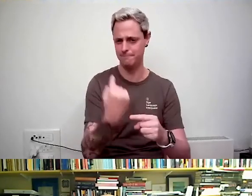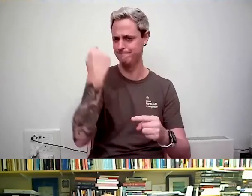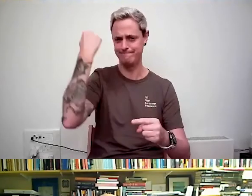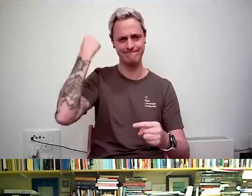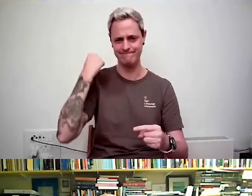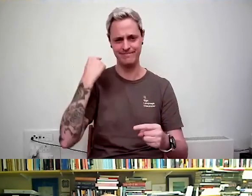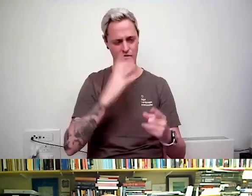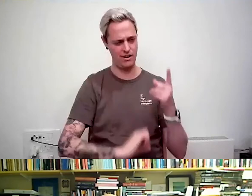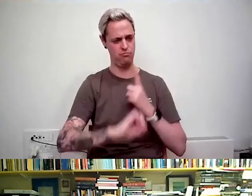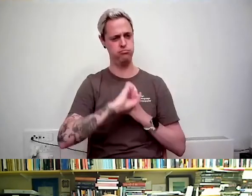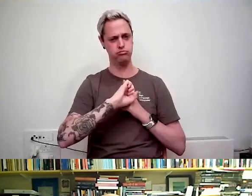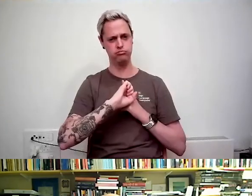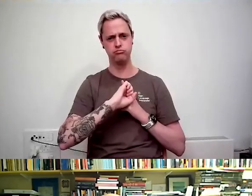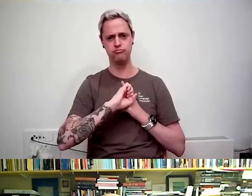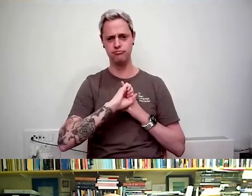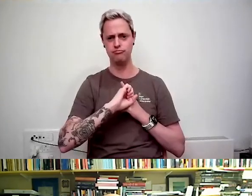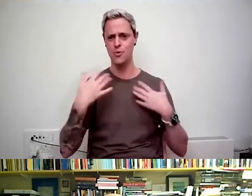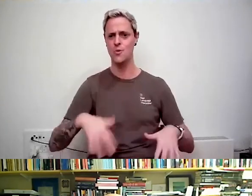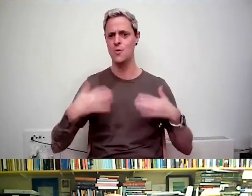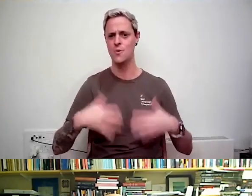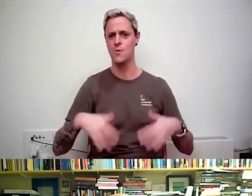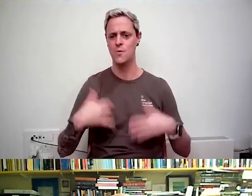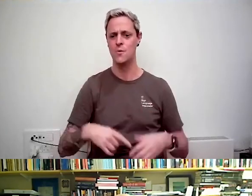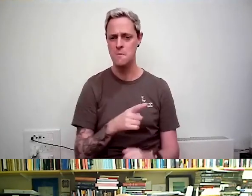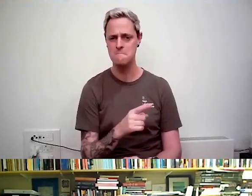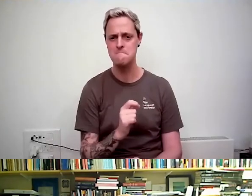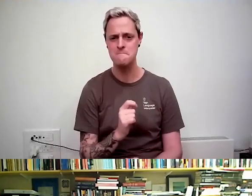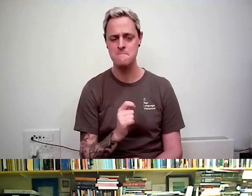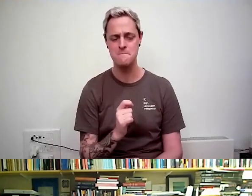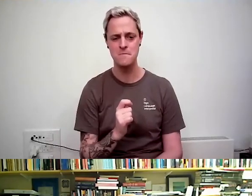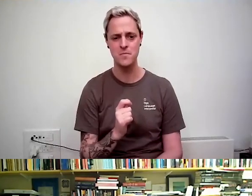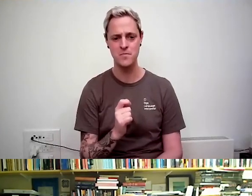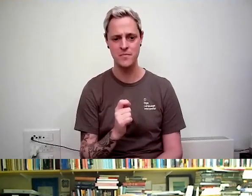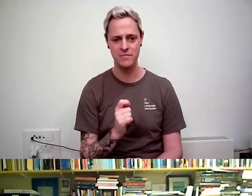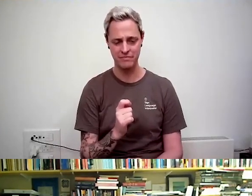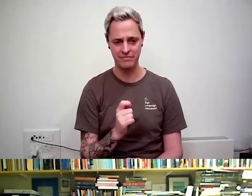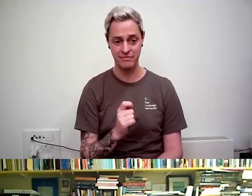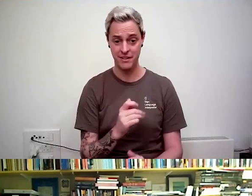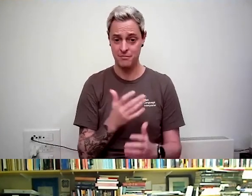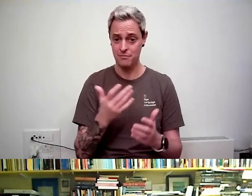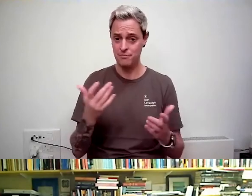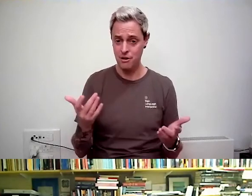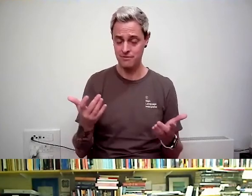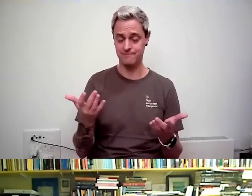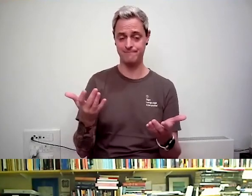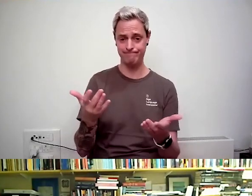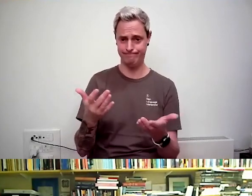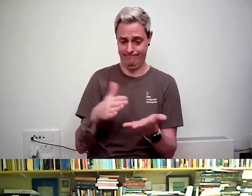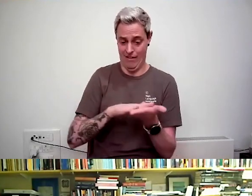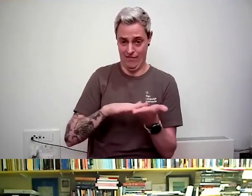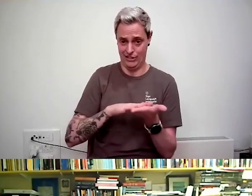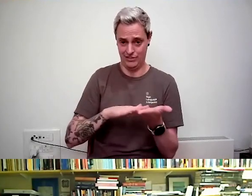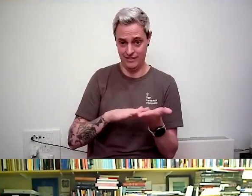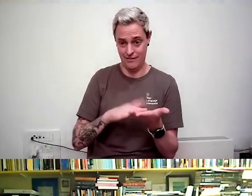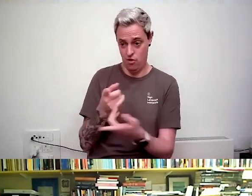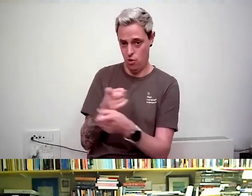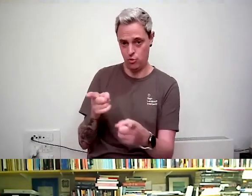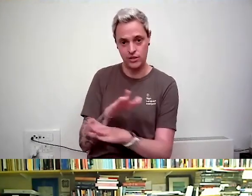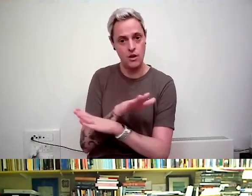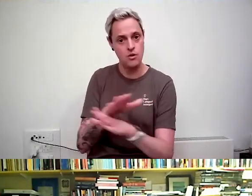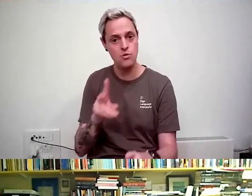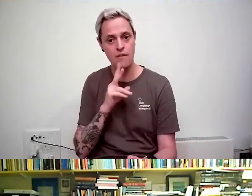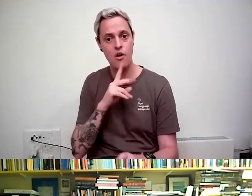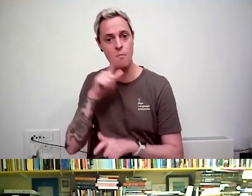struck me very strongly. I mean, I think, almost by definition, if you're around nonverbal people and I recognise